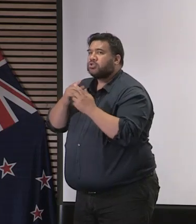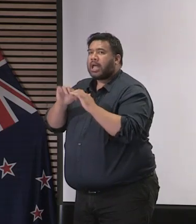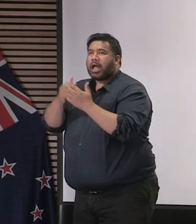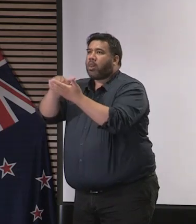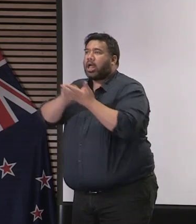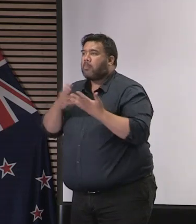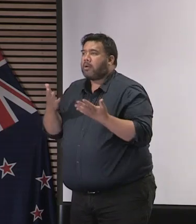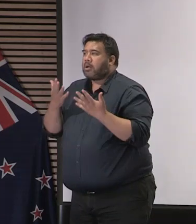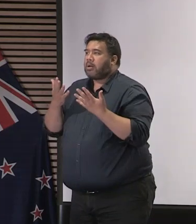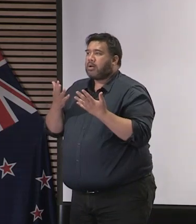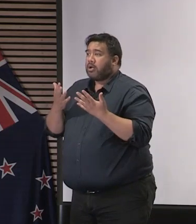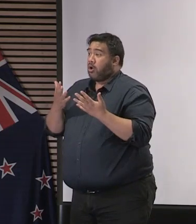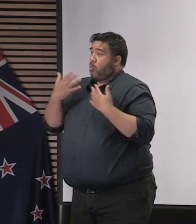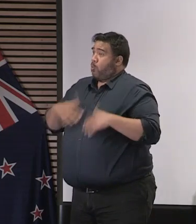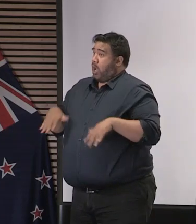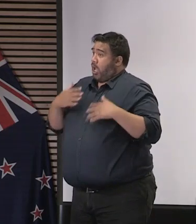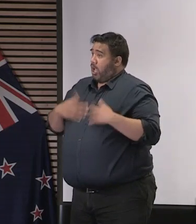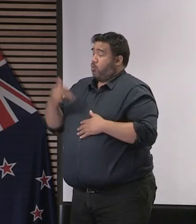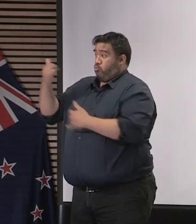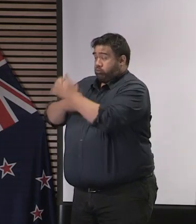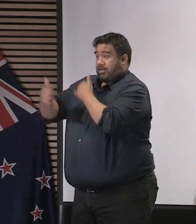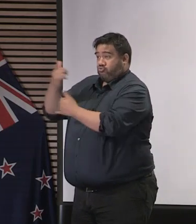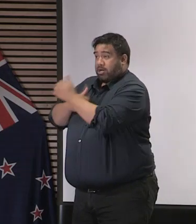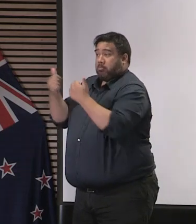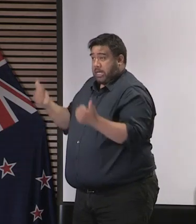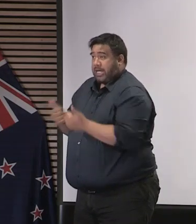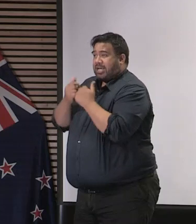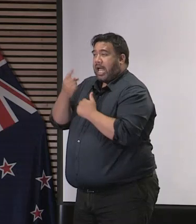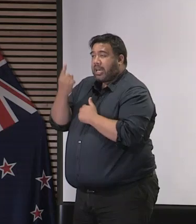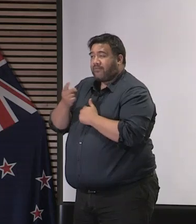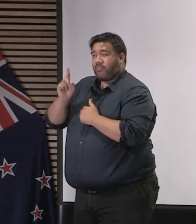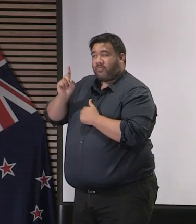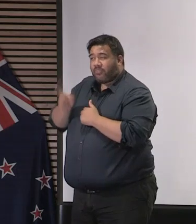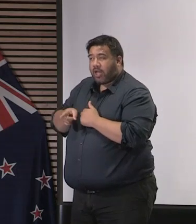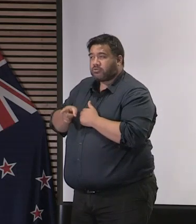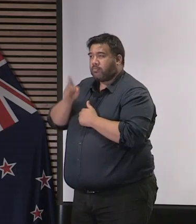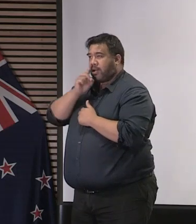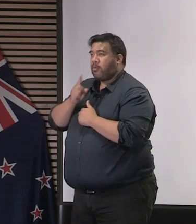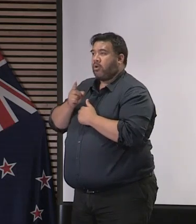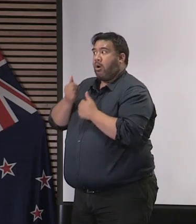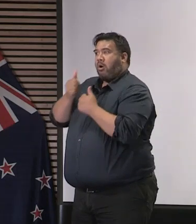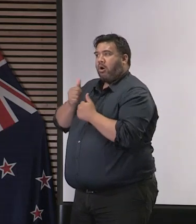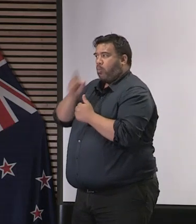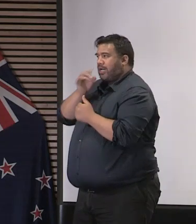be receiving information on where to access help. So far,